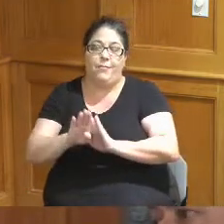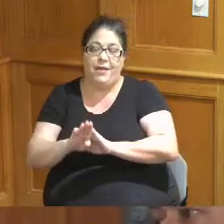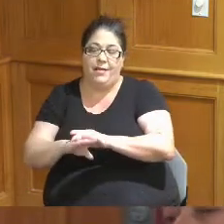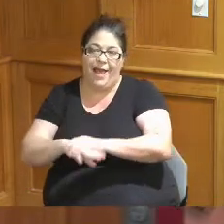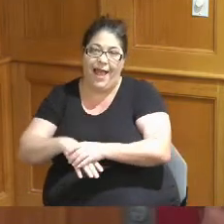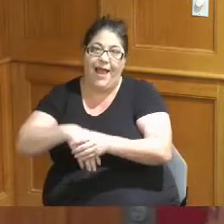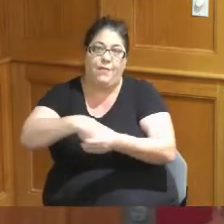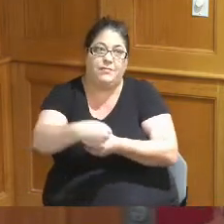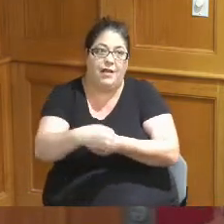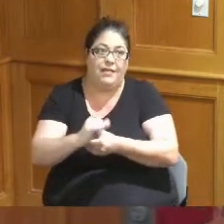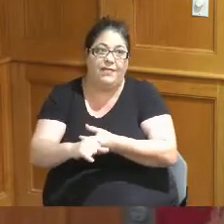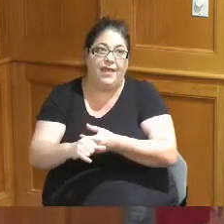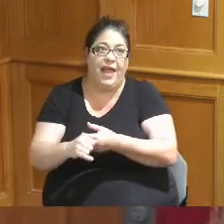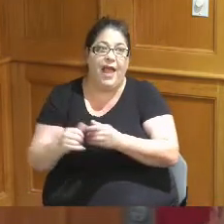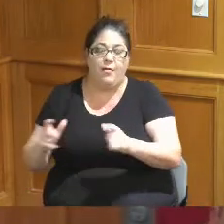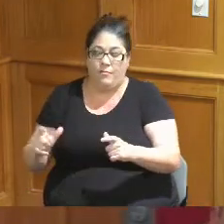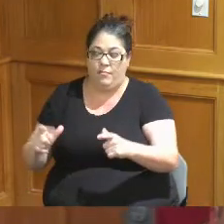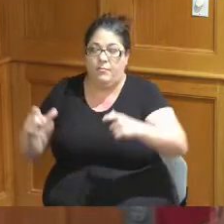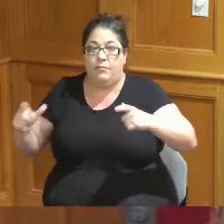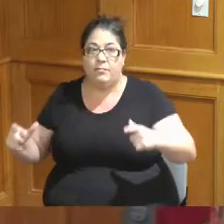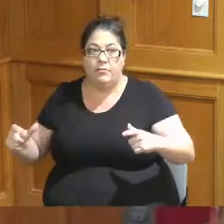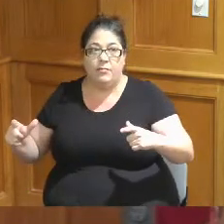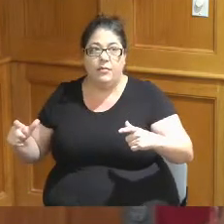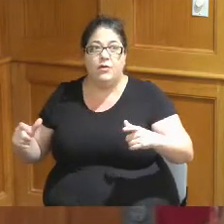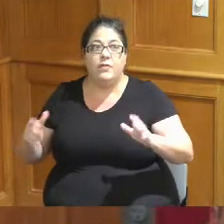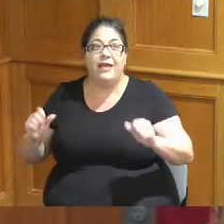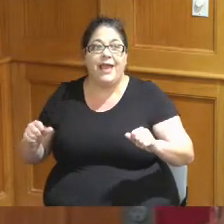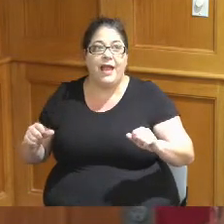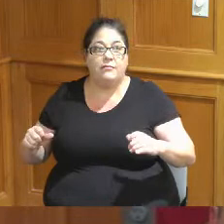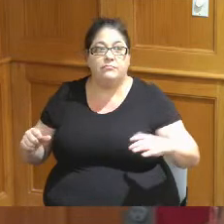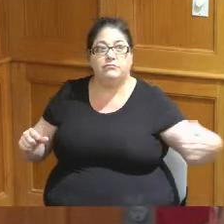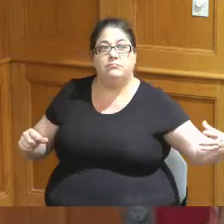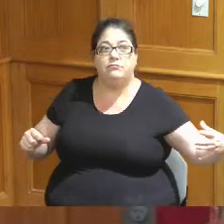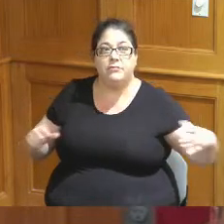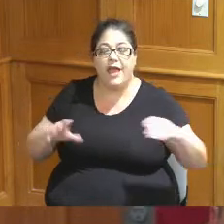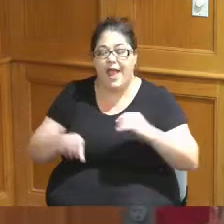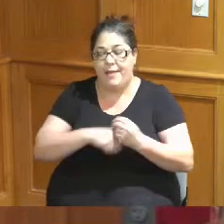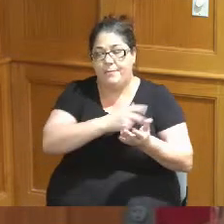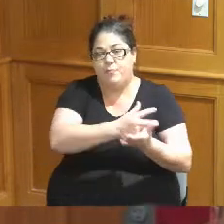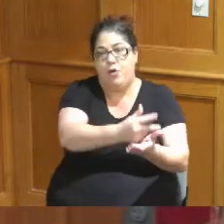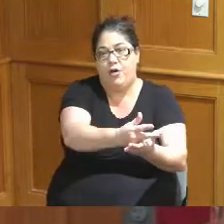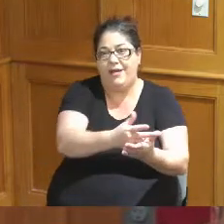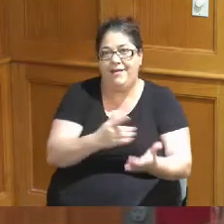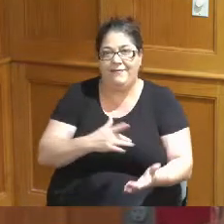want to make that building pad larger to expand parking I think the use will be a retail excuse me